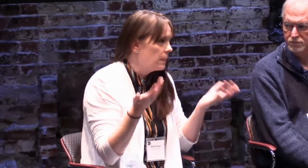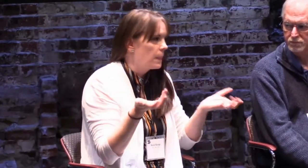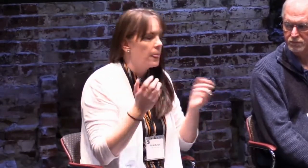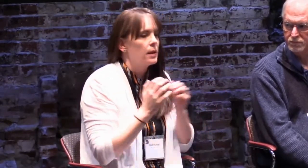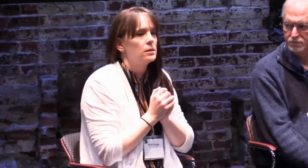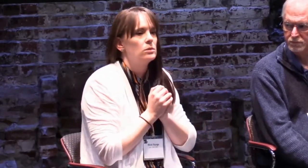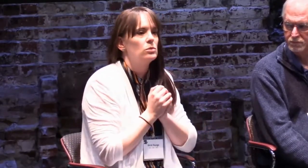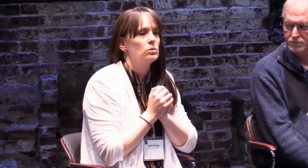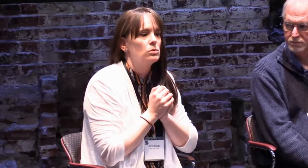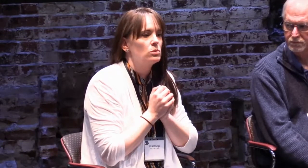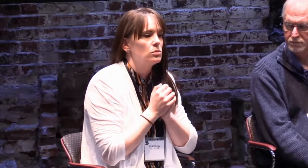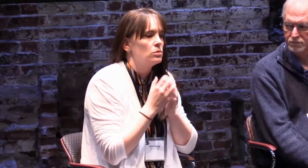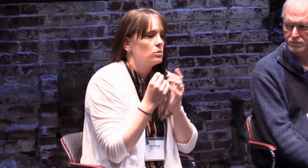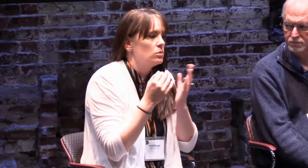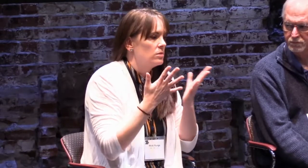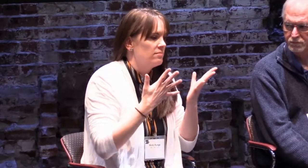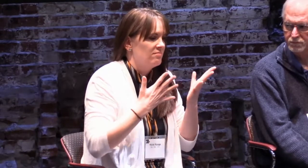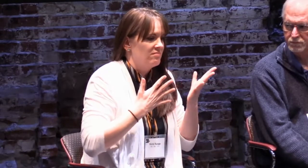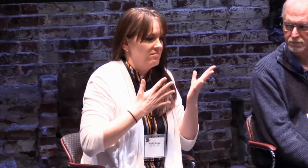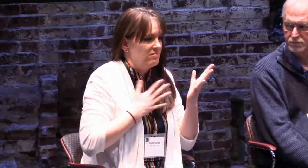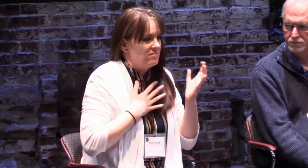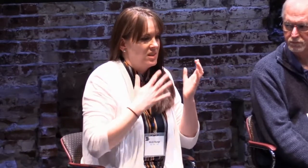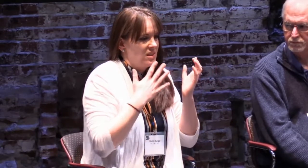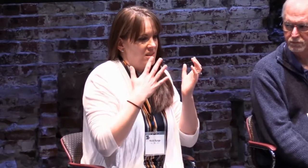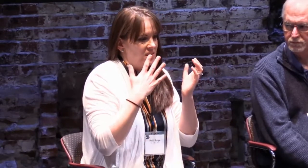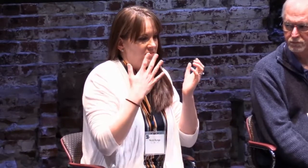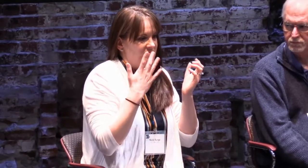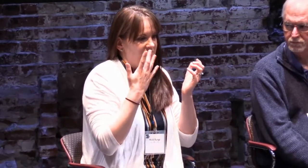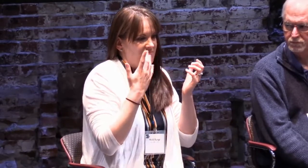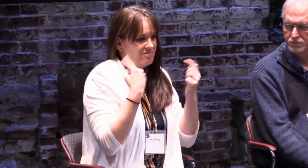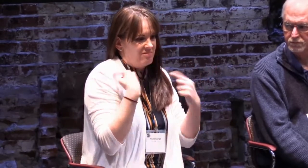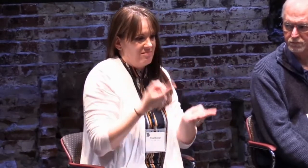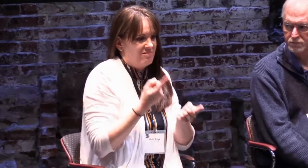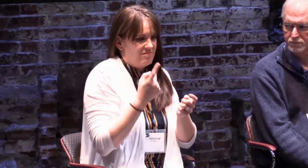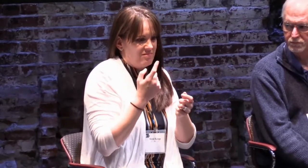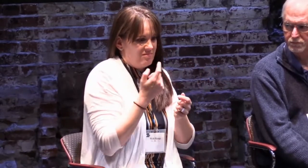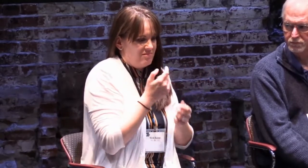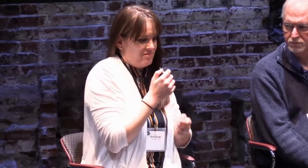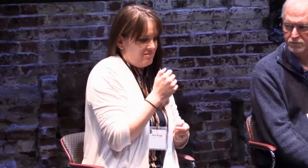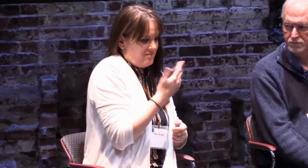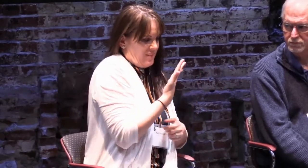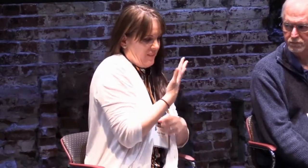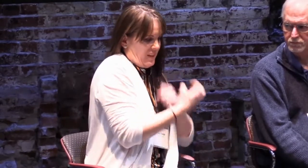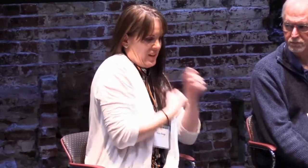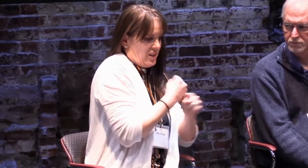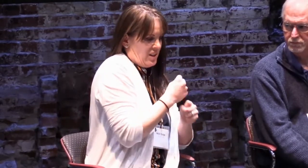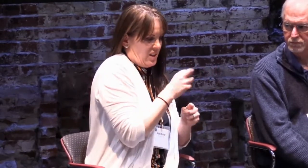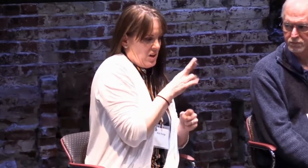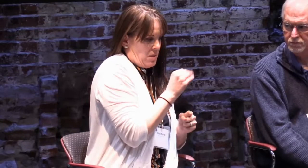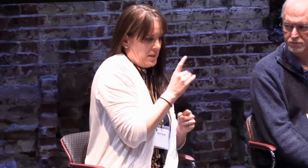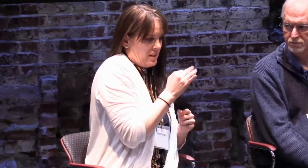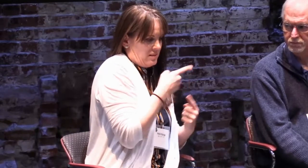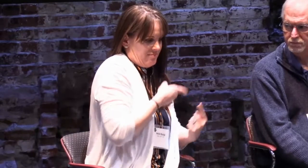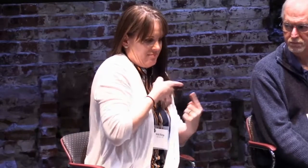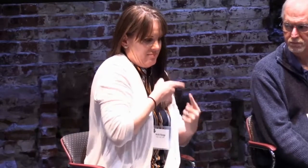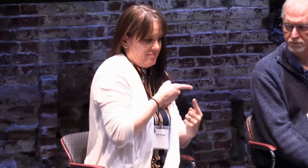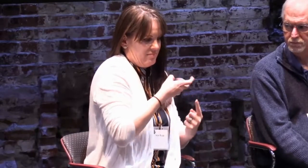and the artistry does not have to be confined to the space, but there's also video media as well